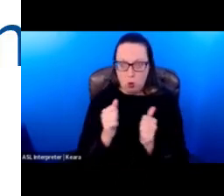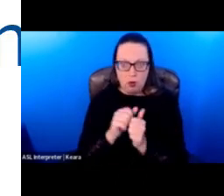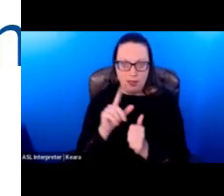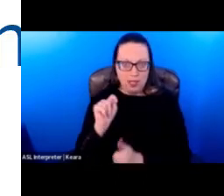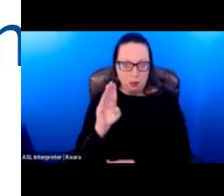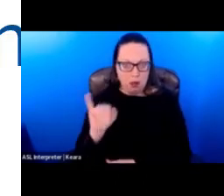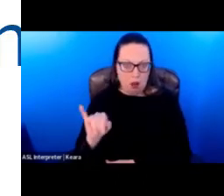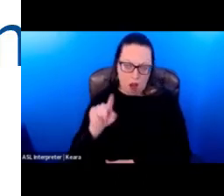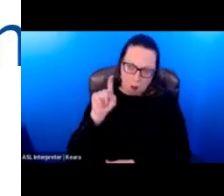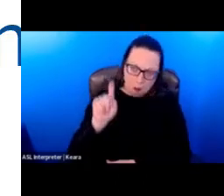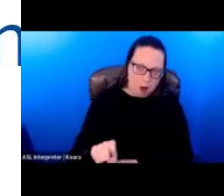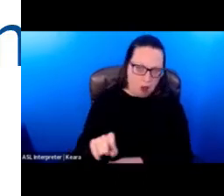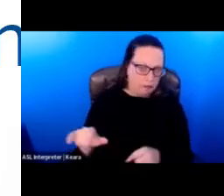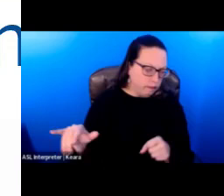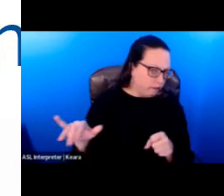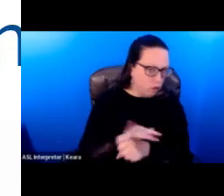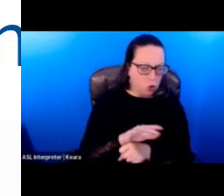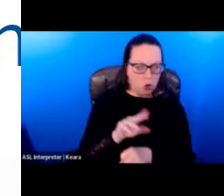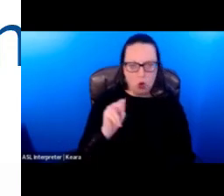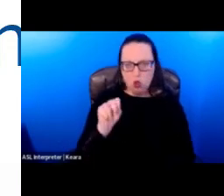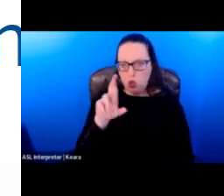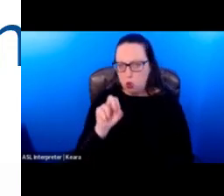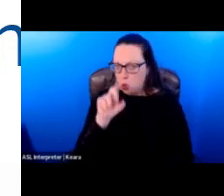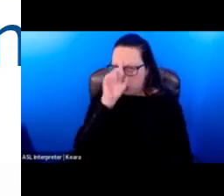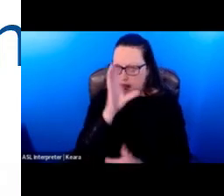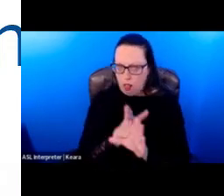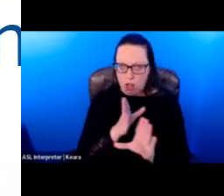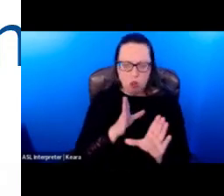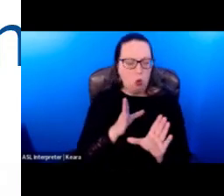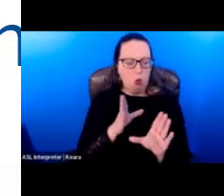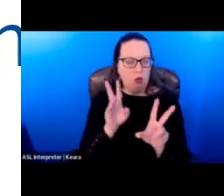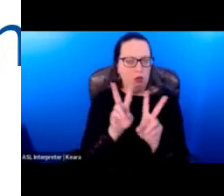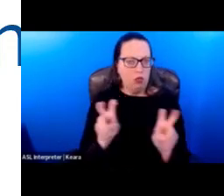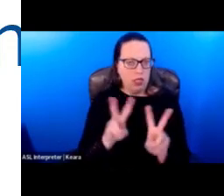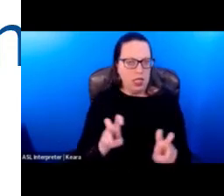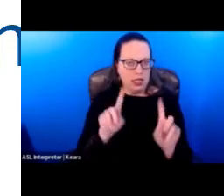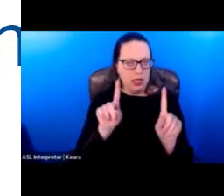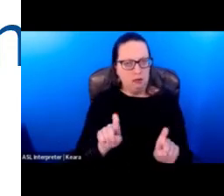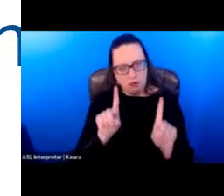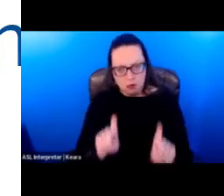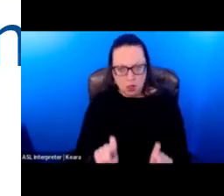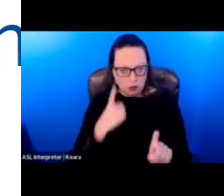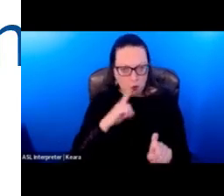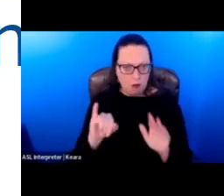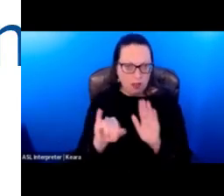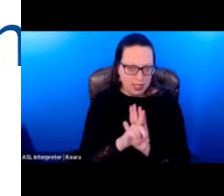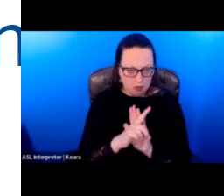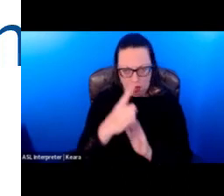neuropsychological evaluation in order to identify brain injury, when in fact, you know, sometimes there are other